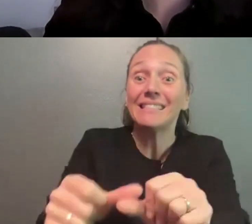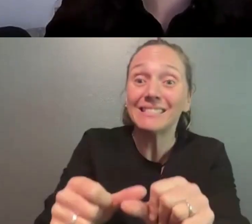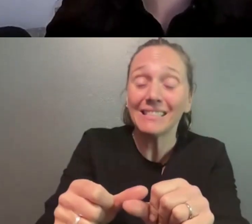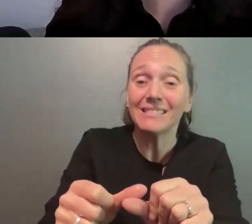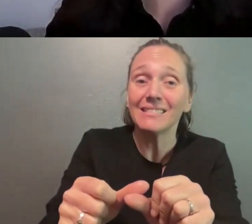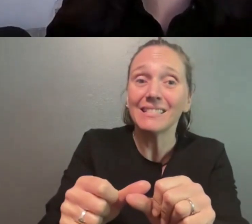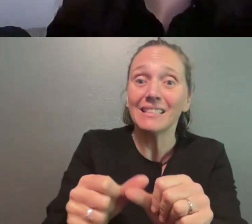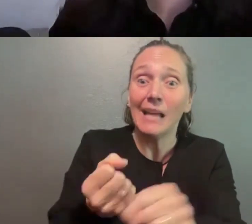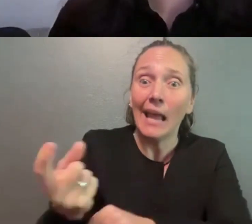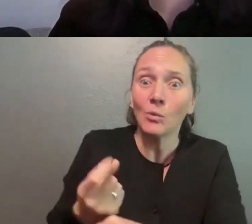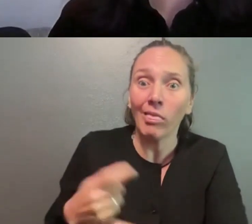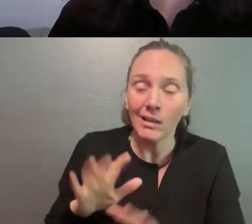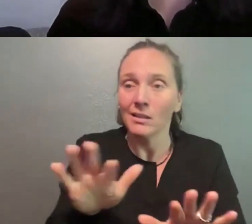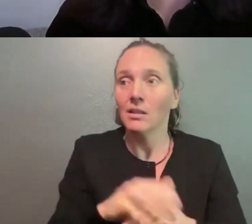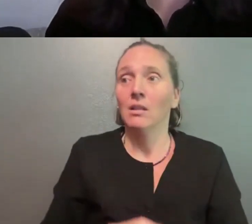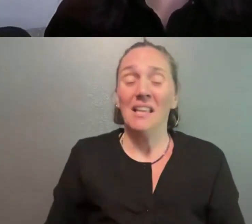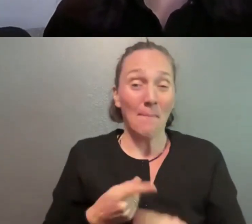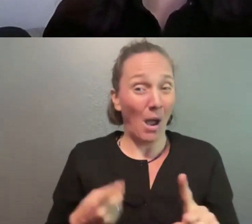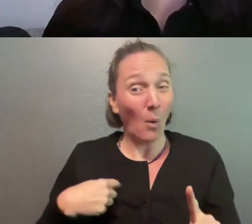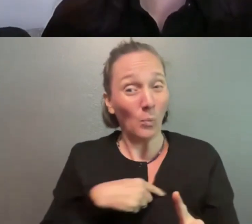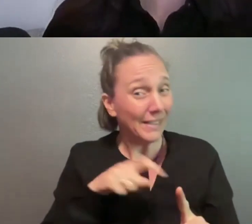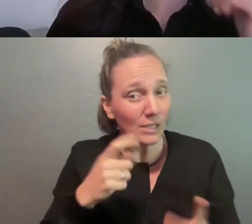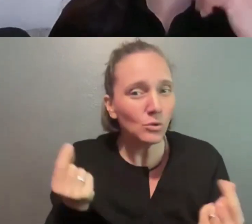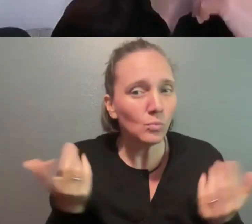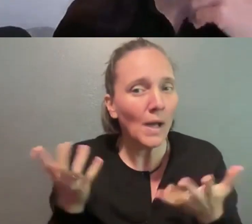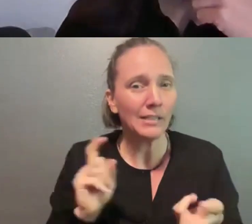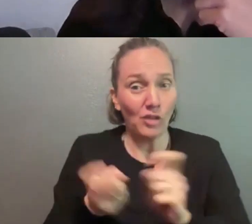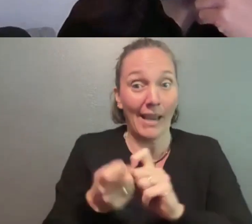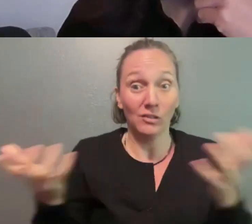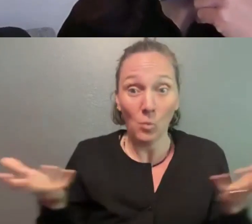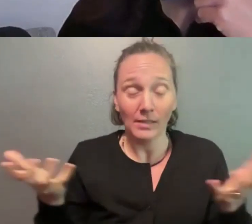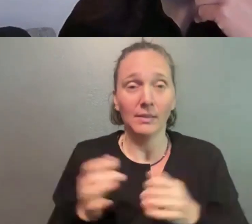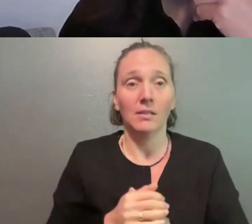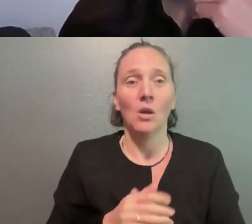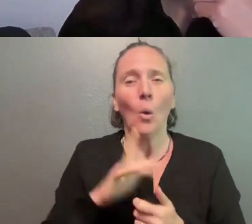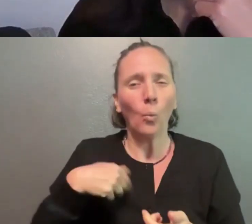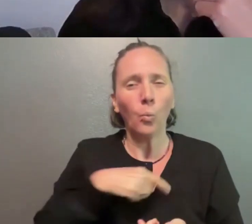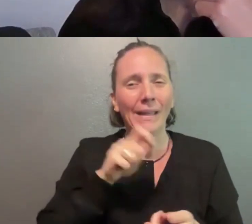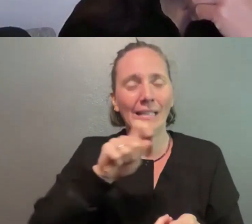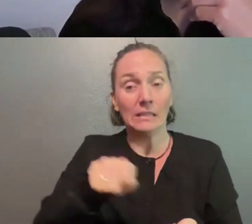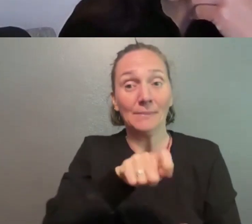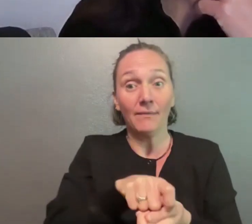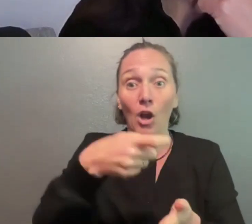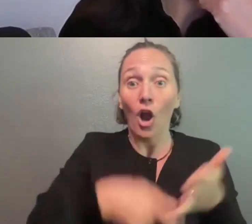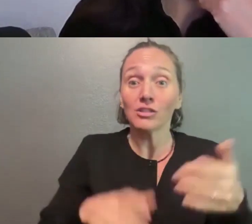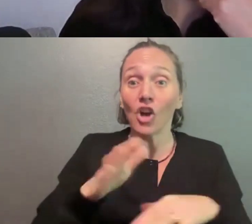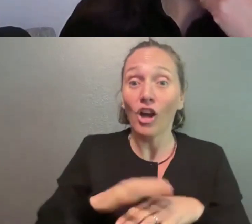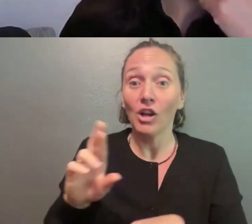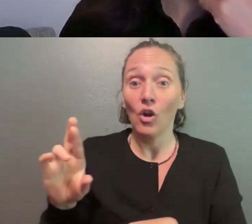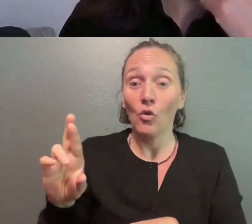start is to actually look at the specific costs on reservations that might actually be different than the cost